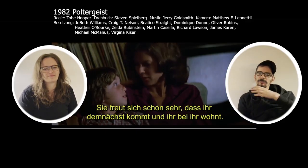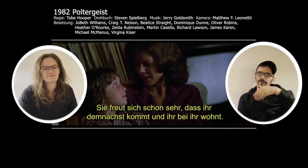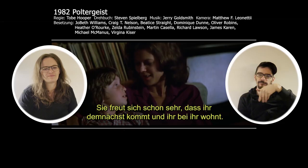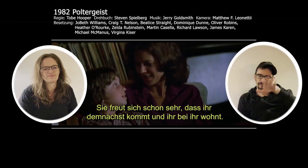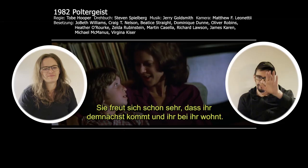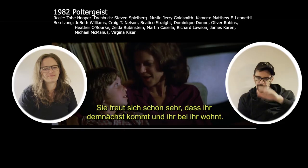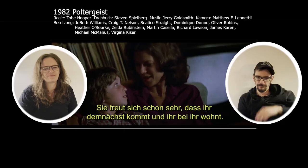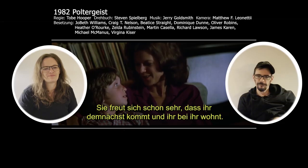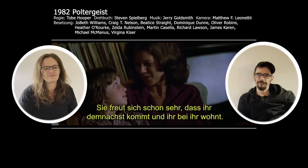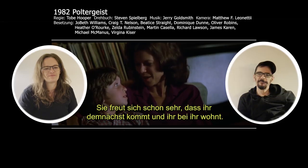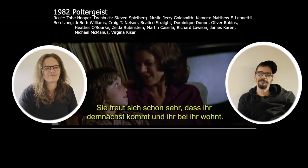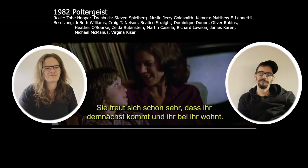Just get rid of the poor boy!